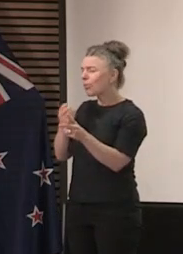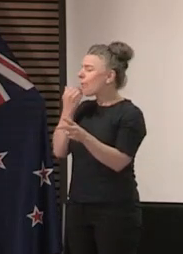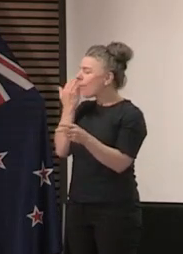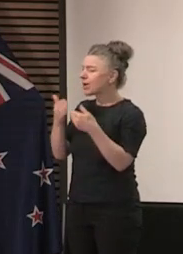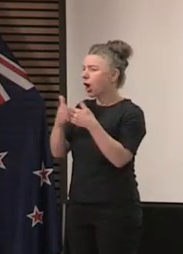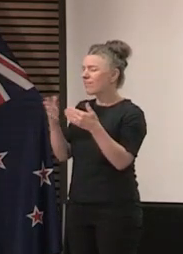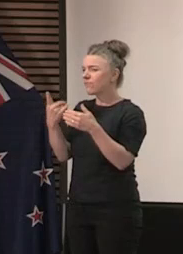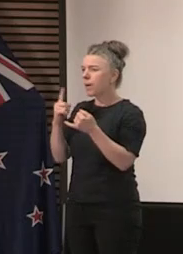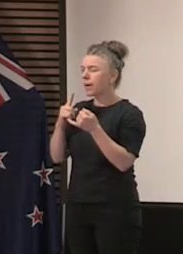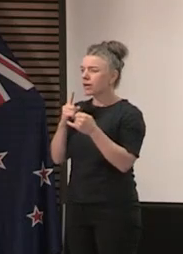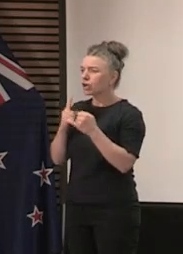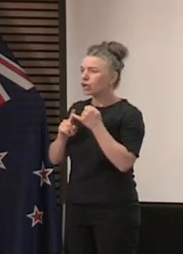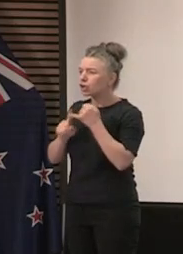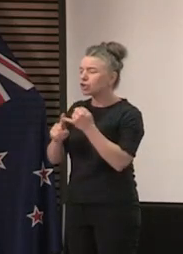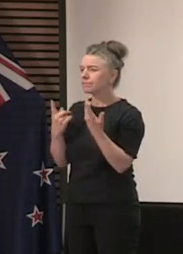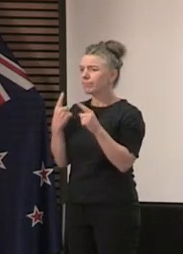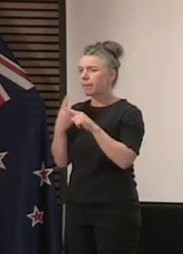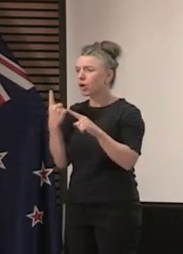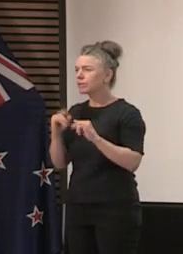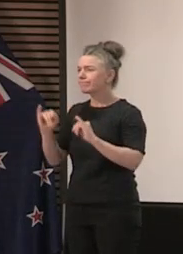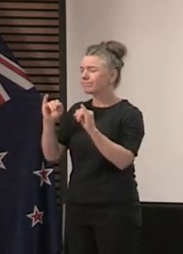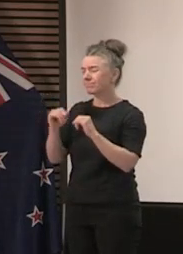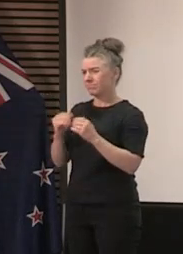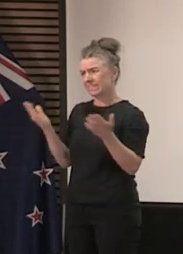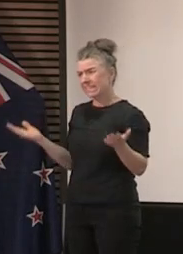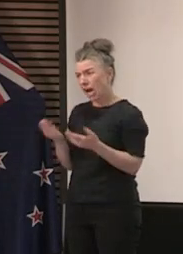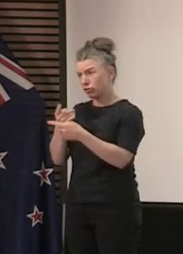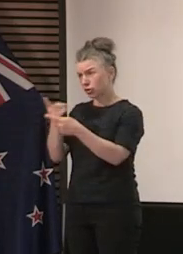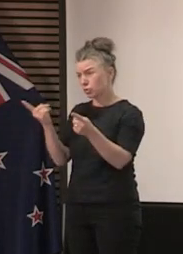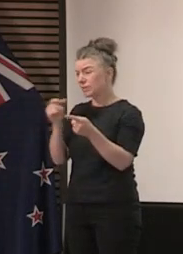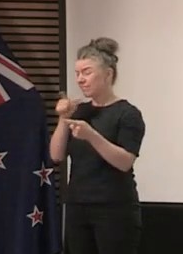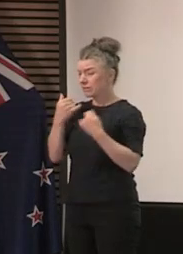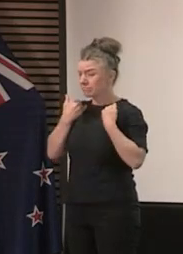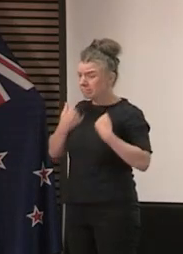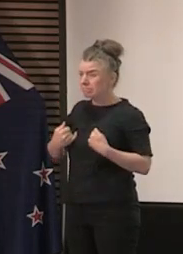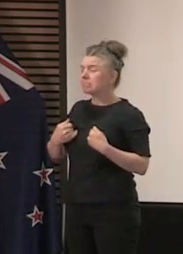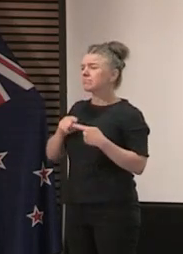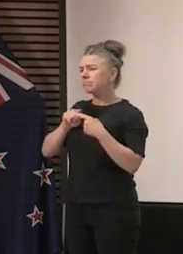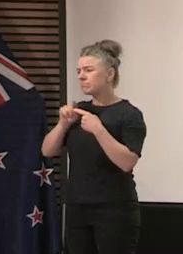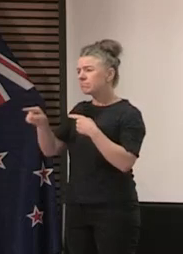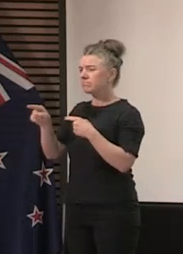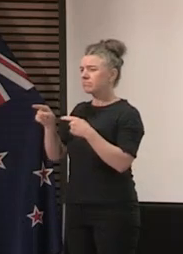alert level. Hospitals remain open for emergency and acute care, of course, and I